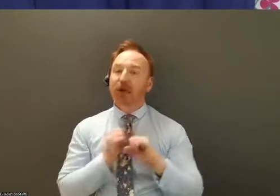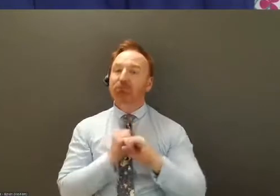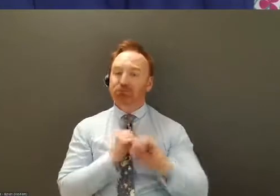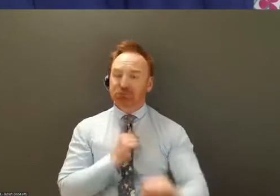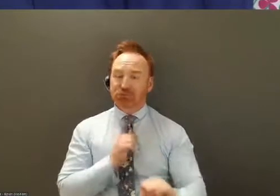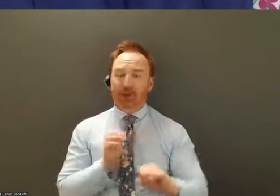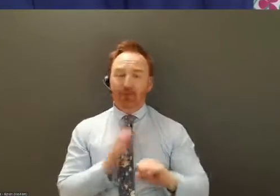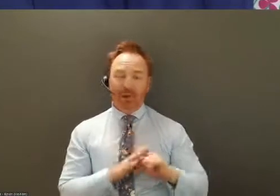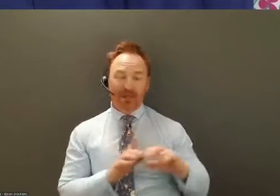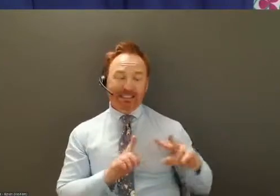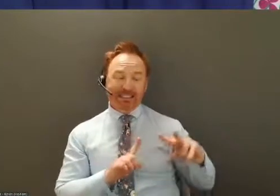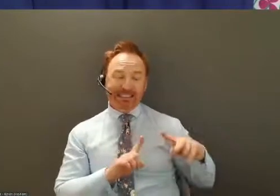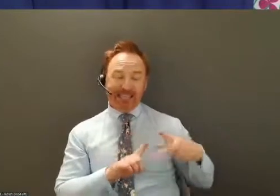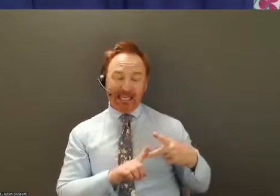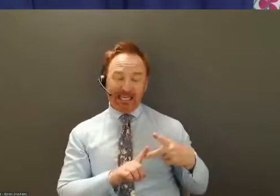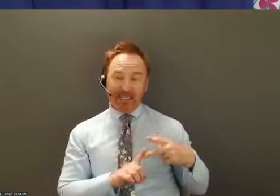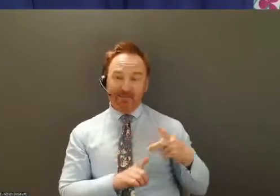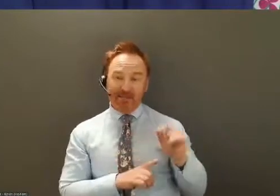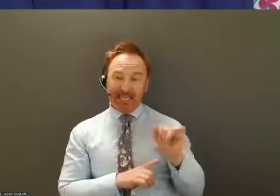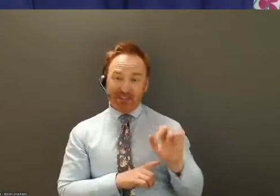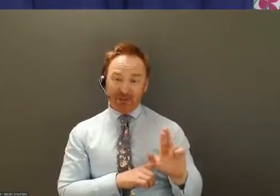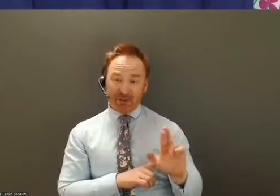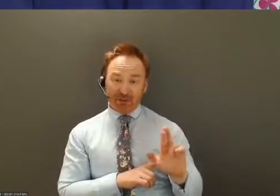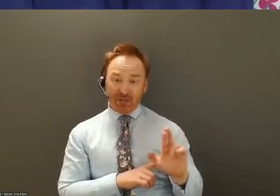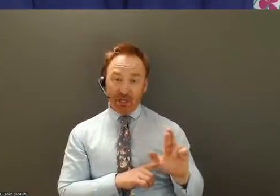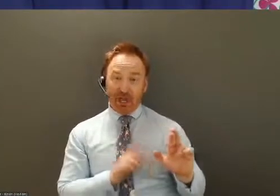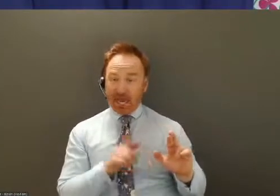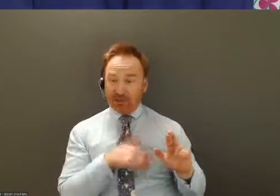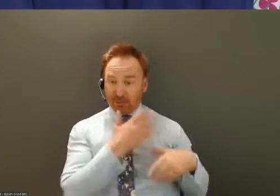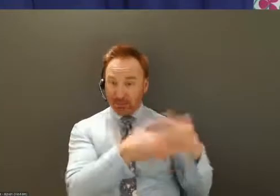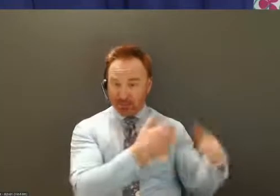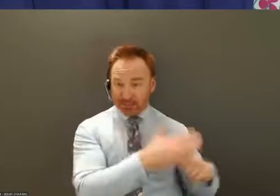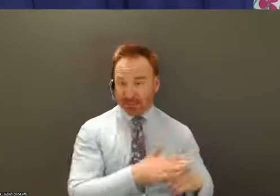all members of one household if self-isolation is not extra